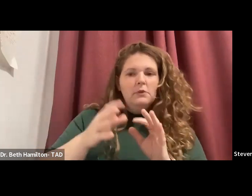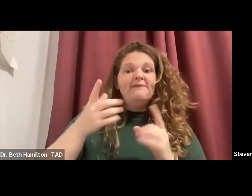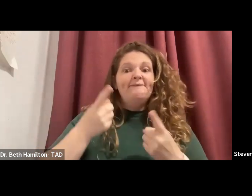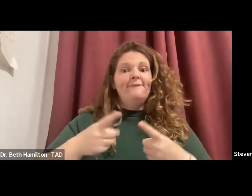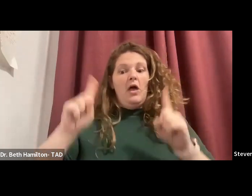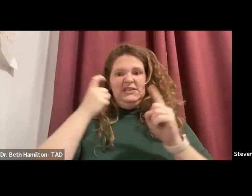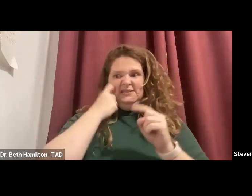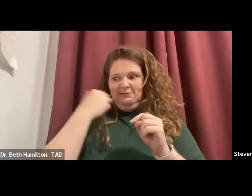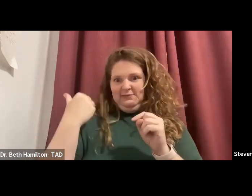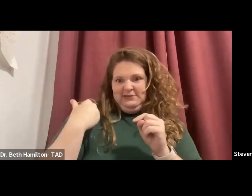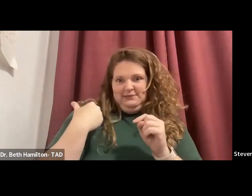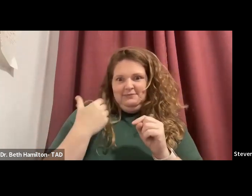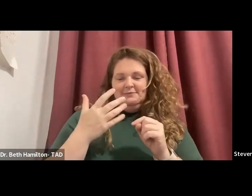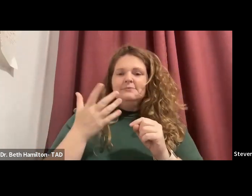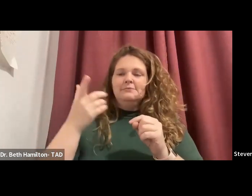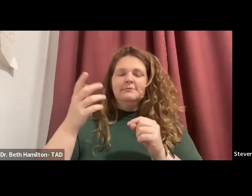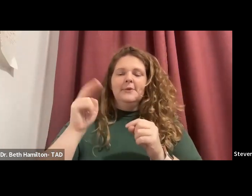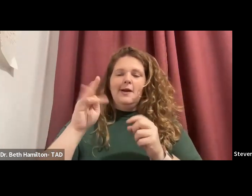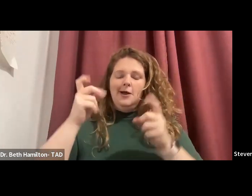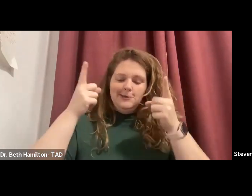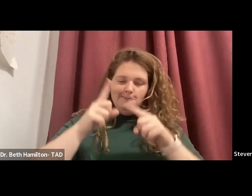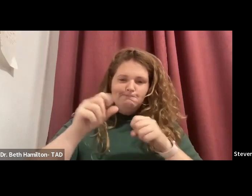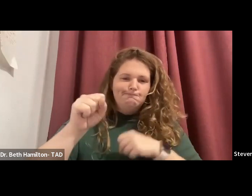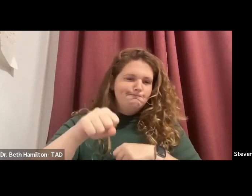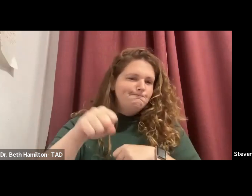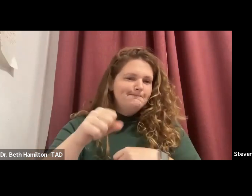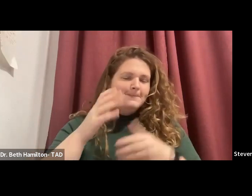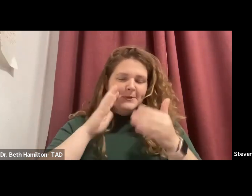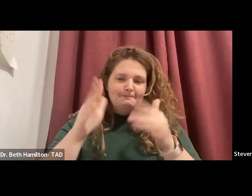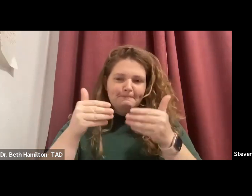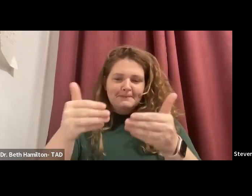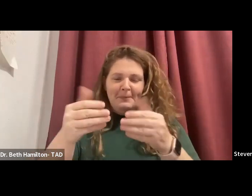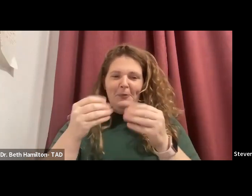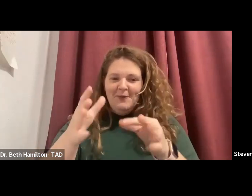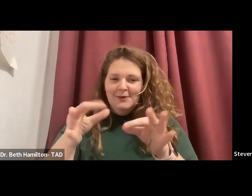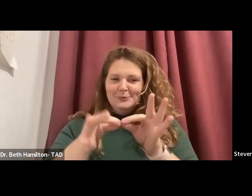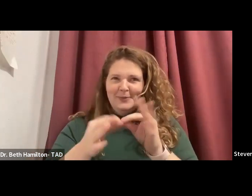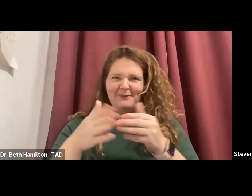going to their camps. We worked with them and COVID happened right in the middle of those negotiations and